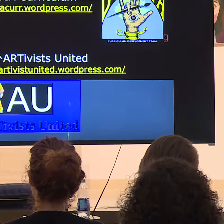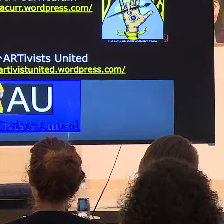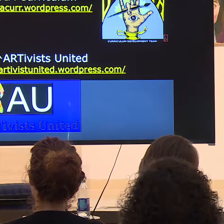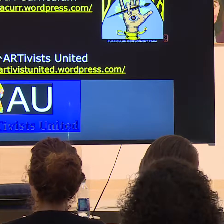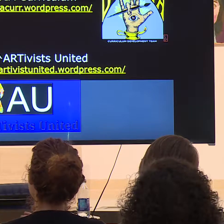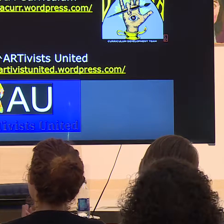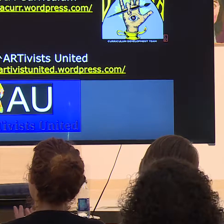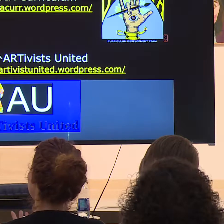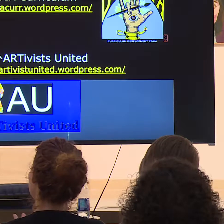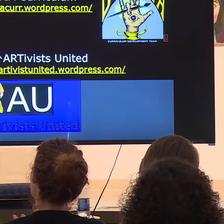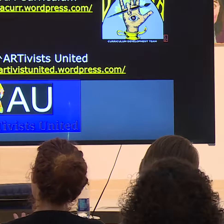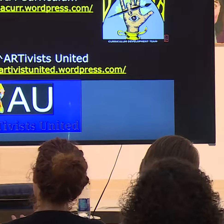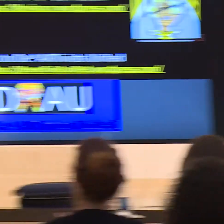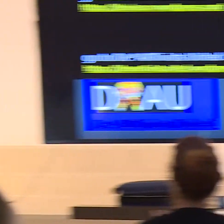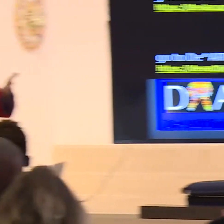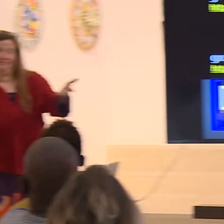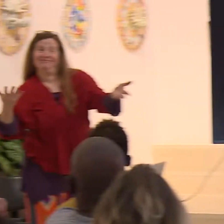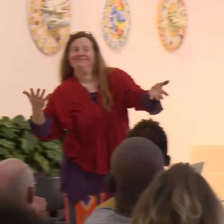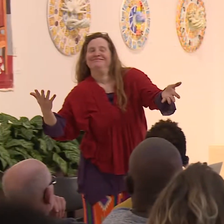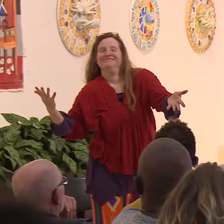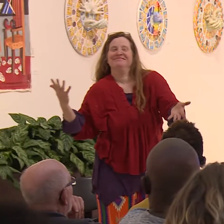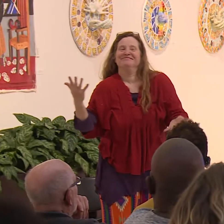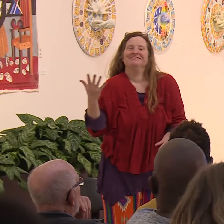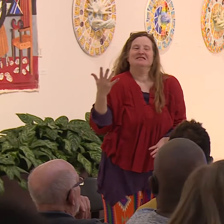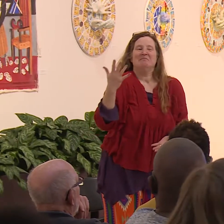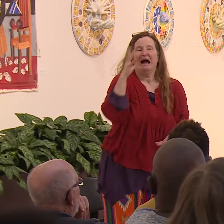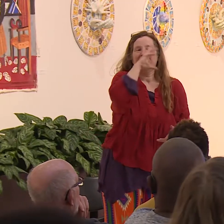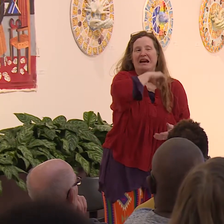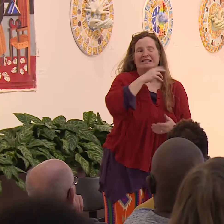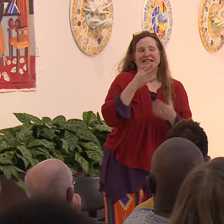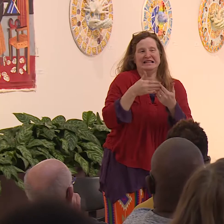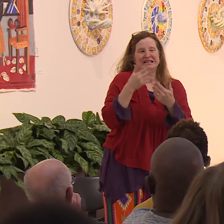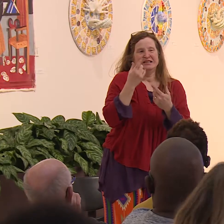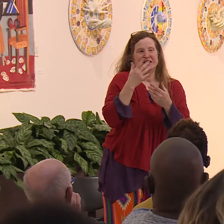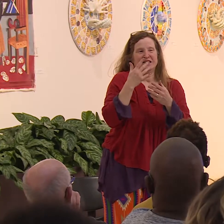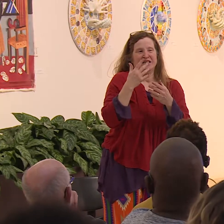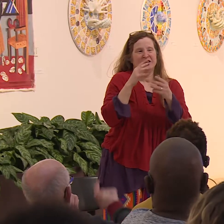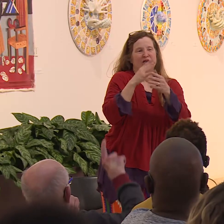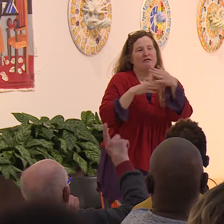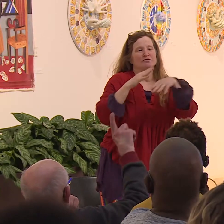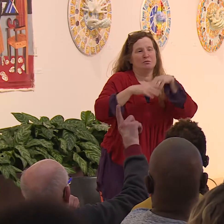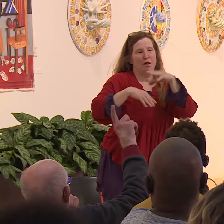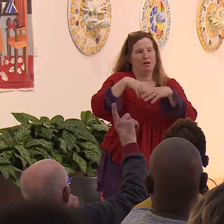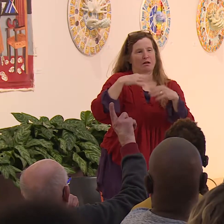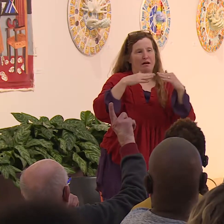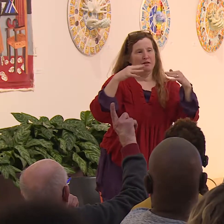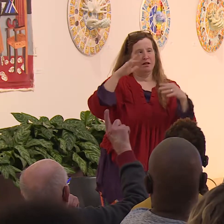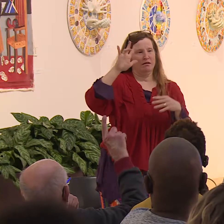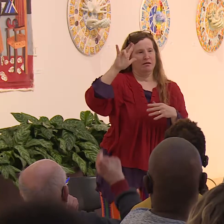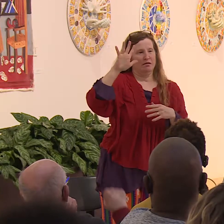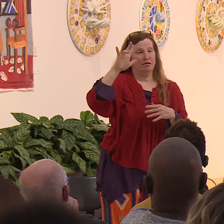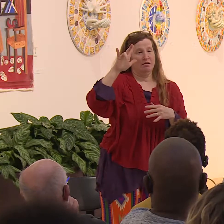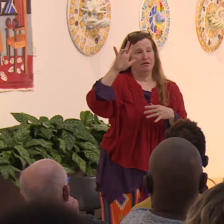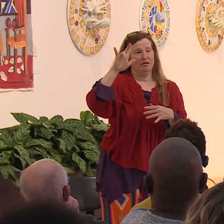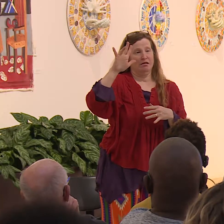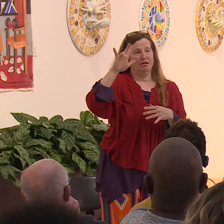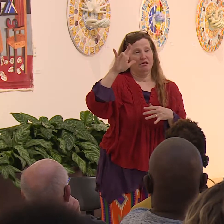Patti: Yeah, it doesn't quite look right. You know, if you have one finger down, I guess, you know, picking the right finger.